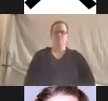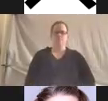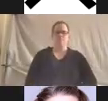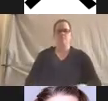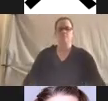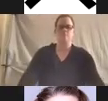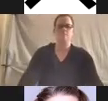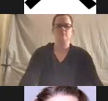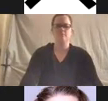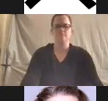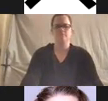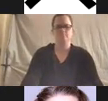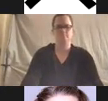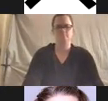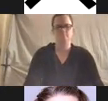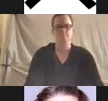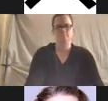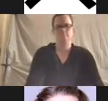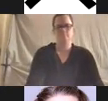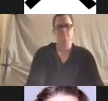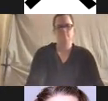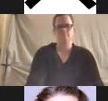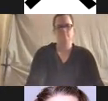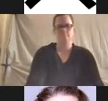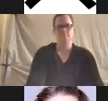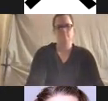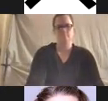Let us know you're here with a thumbs up or turning on your camera if that's possible.